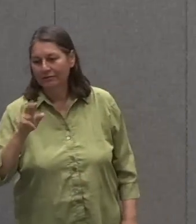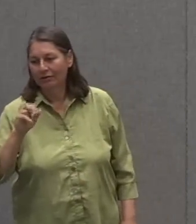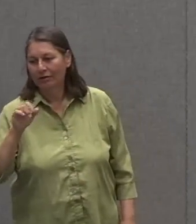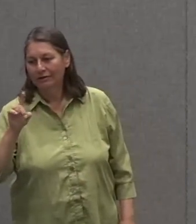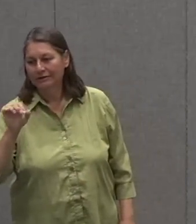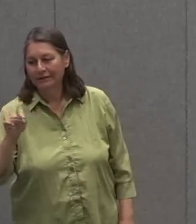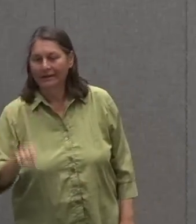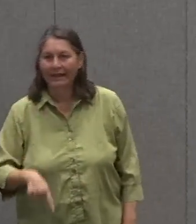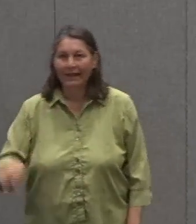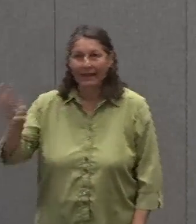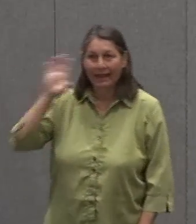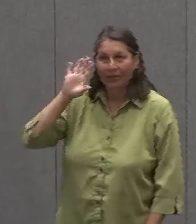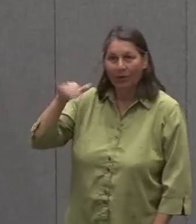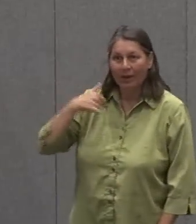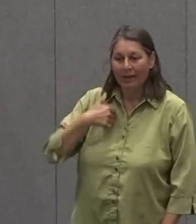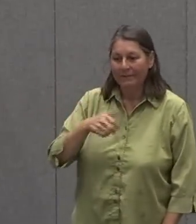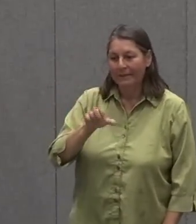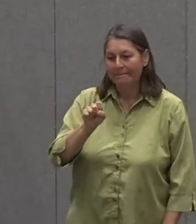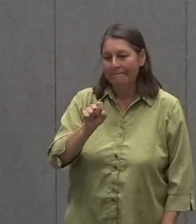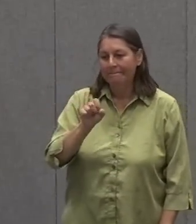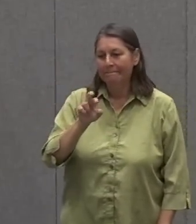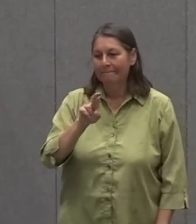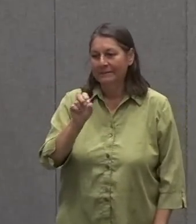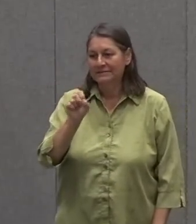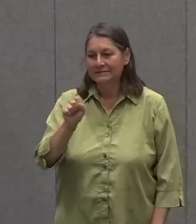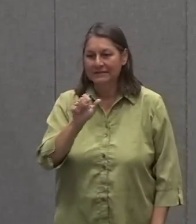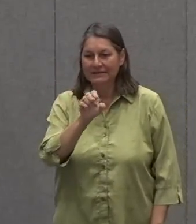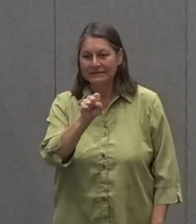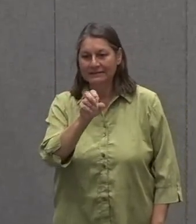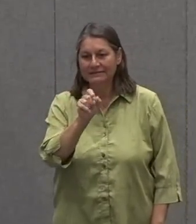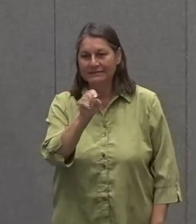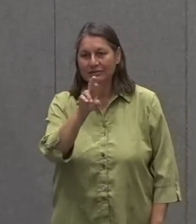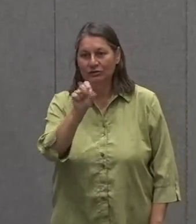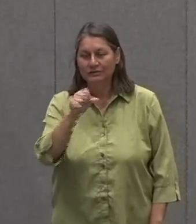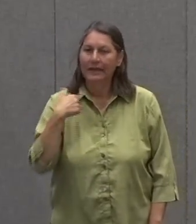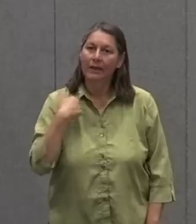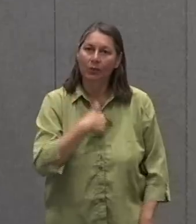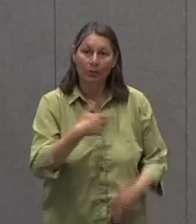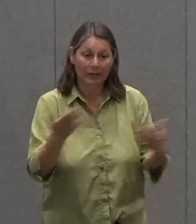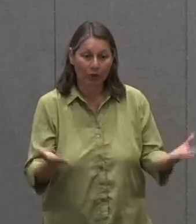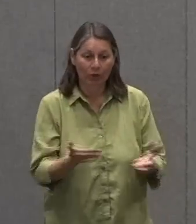I am Mrs. Sears. And we are here with you on @HOME with APS.